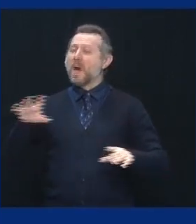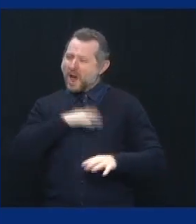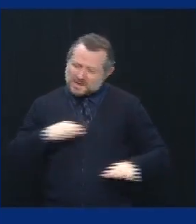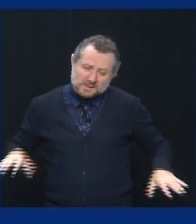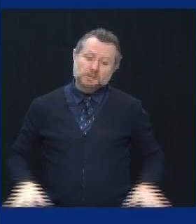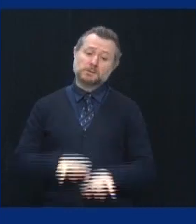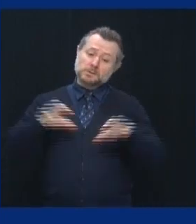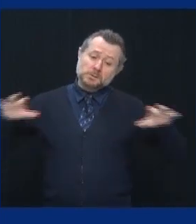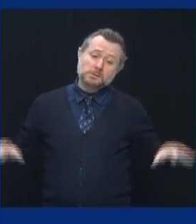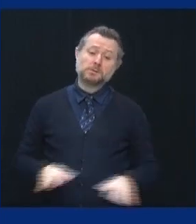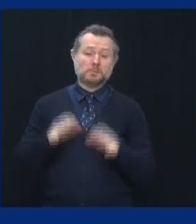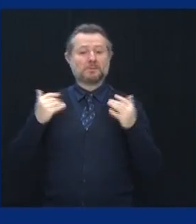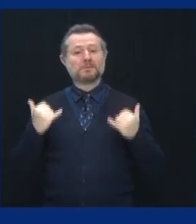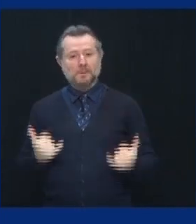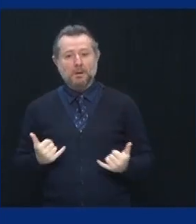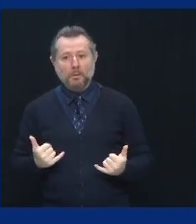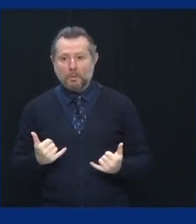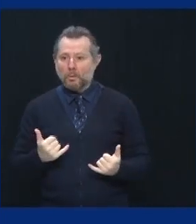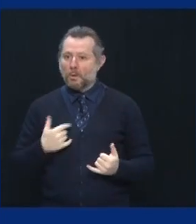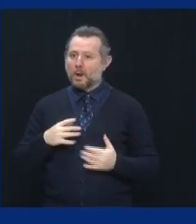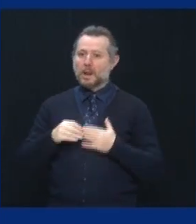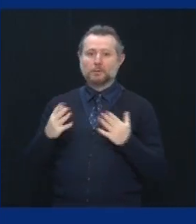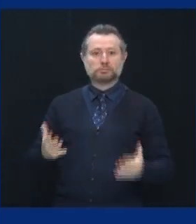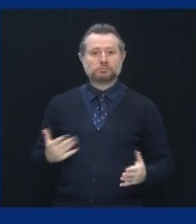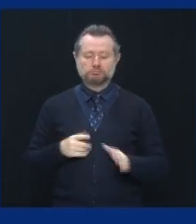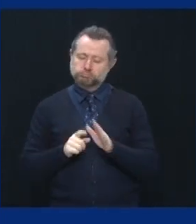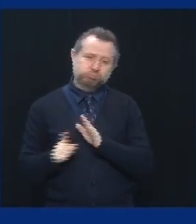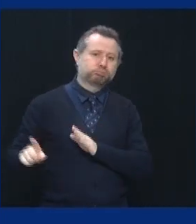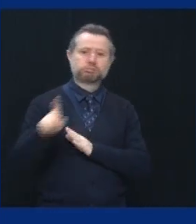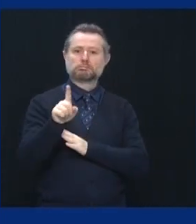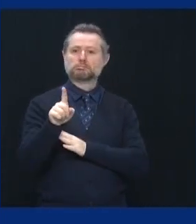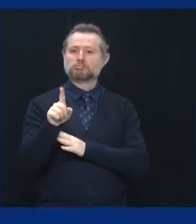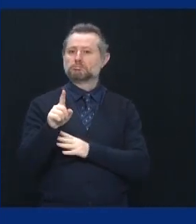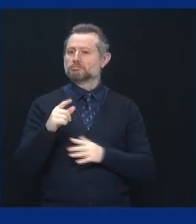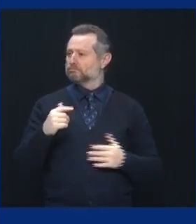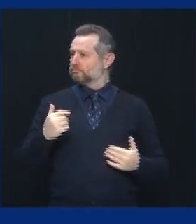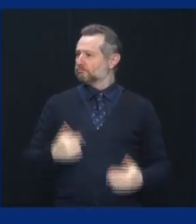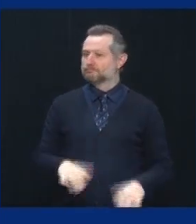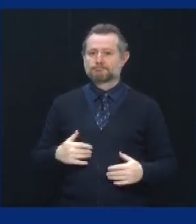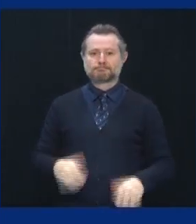NEW YORK WAS HIT THE HARDEST, HAS BATTLED THE LONGEST, AND